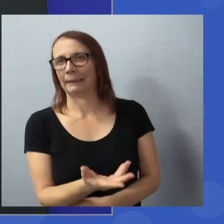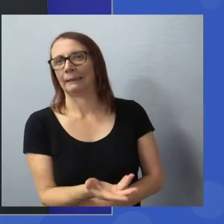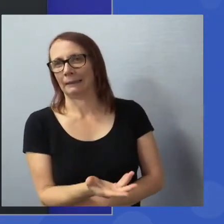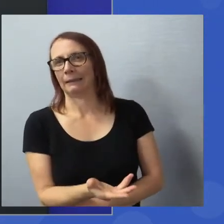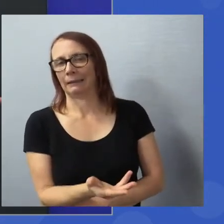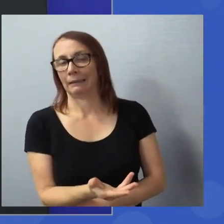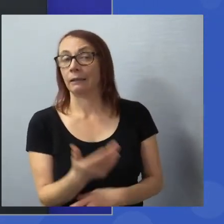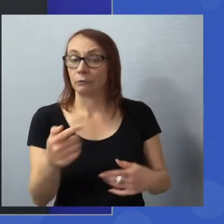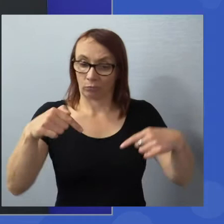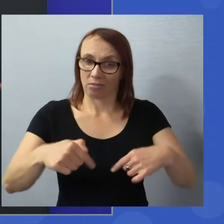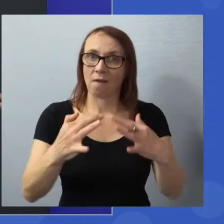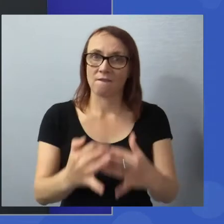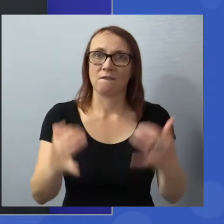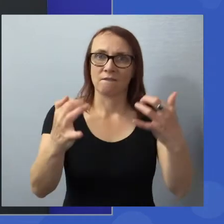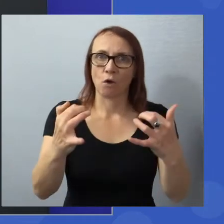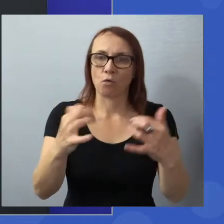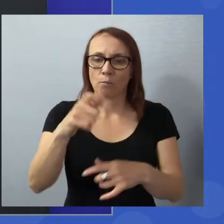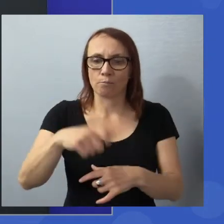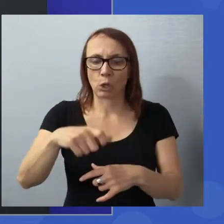have this kind of forum and get the politicians engaging with this kind of